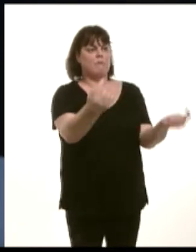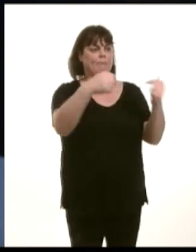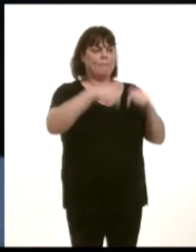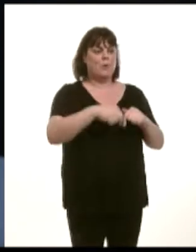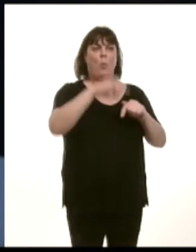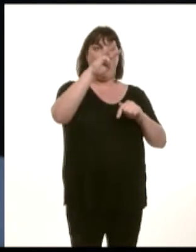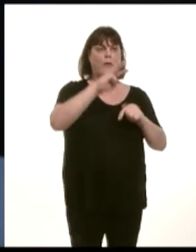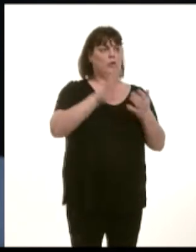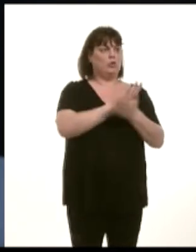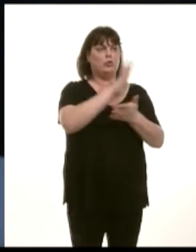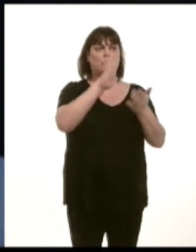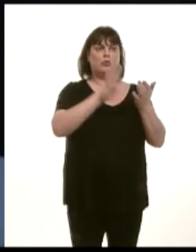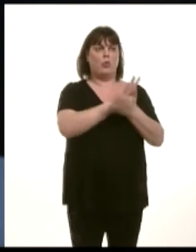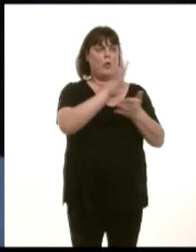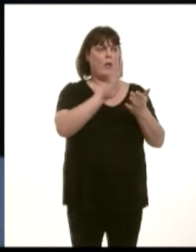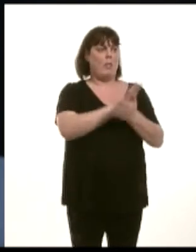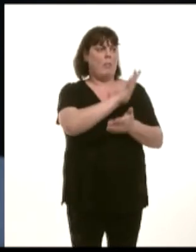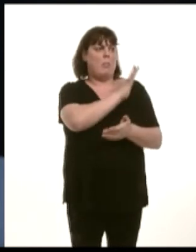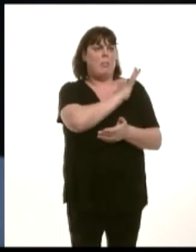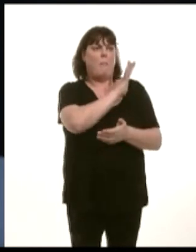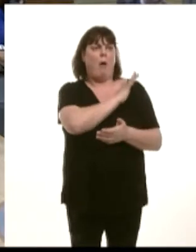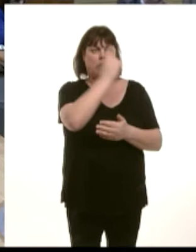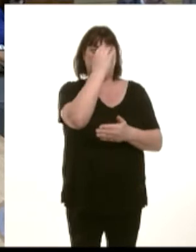benefiting from the experience that is afforded to them?